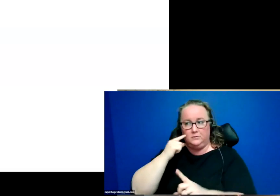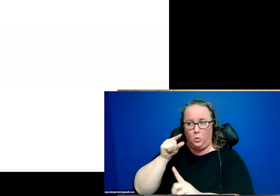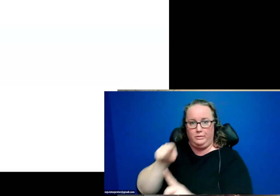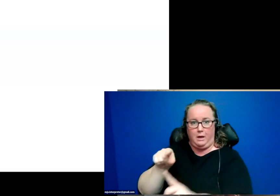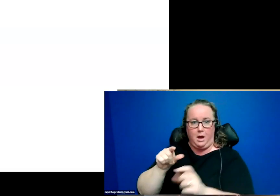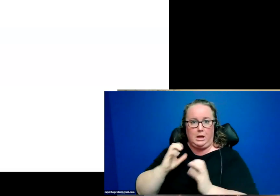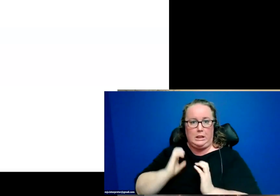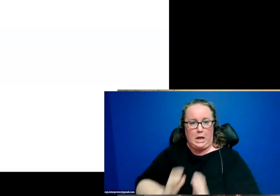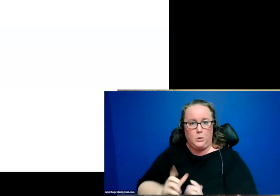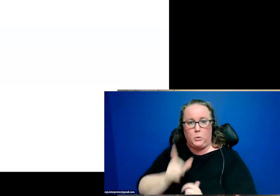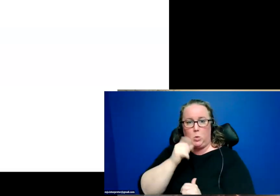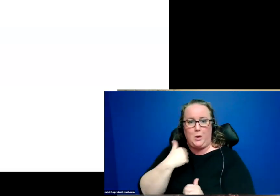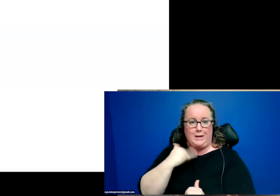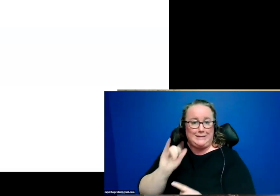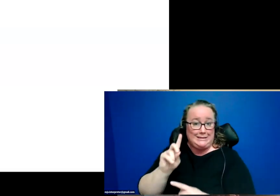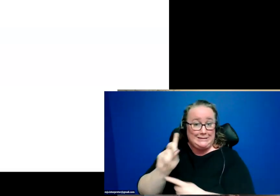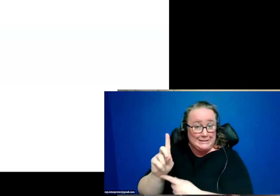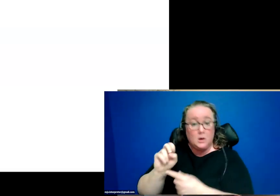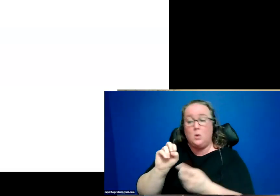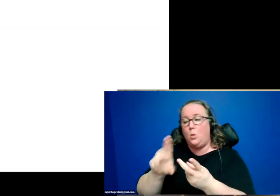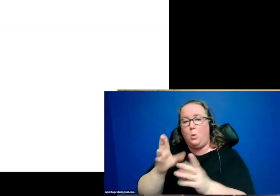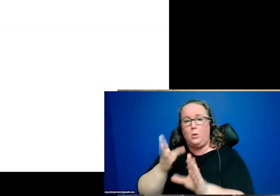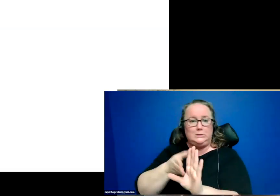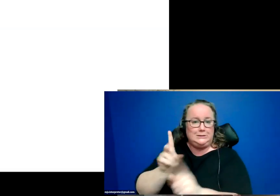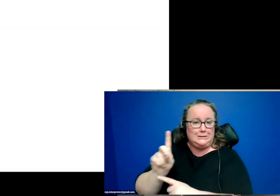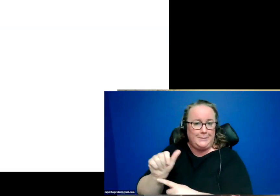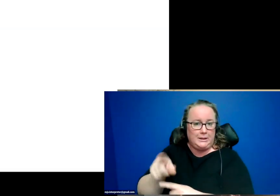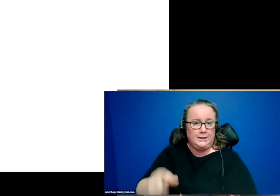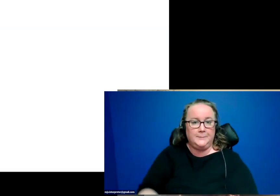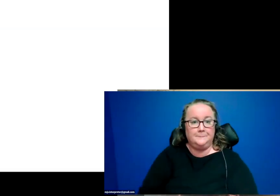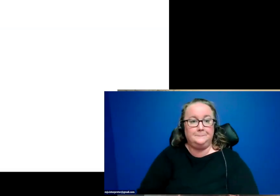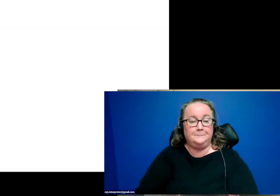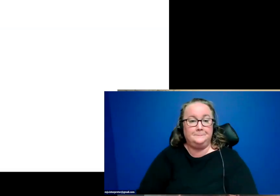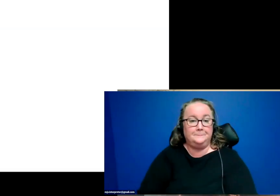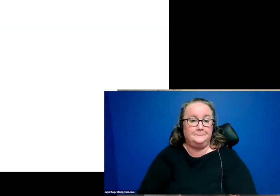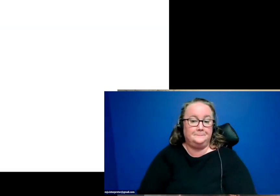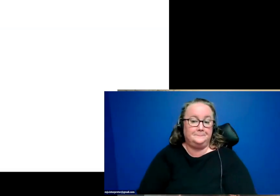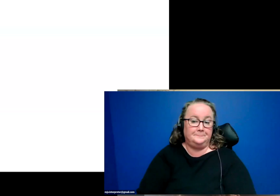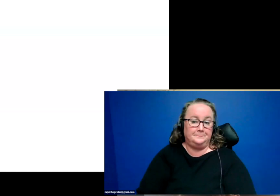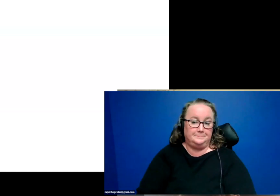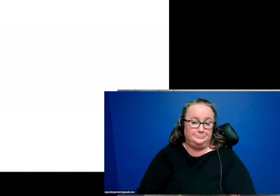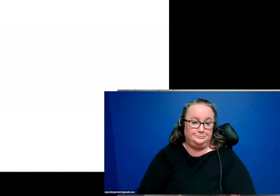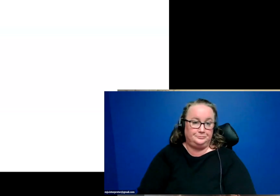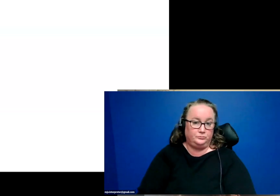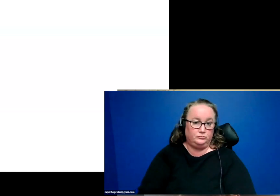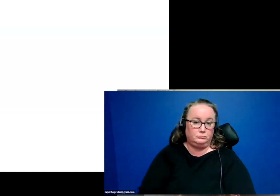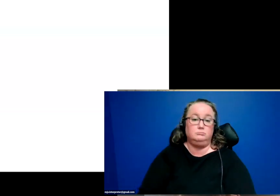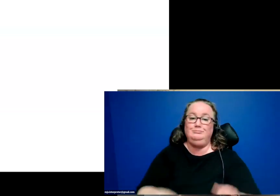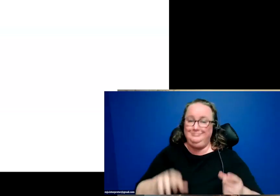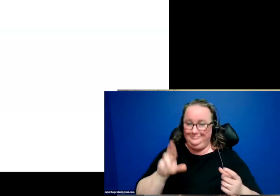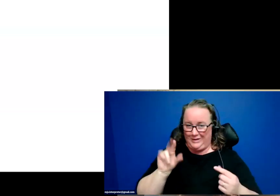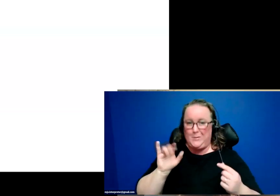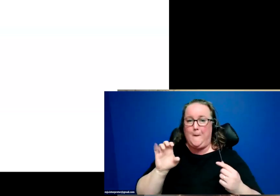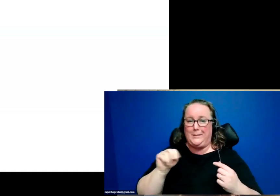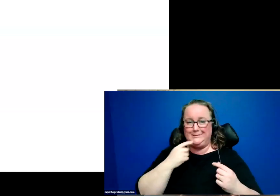an intellectual disability or a psychiatric disability. Well, we are going to touch on this next week at the training,